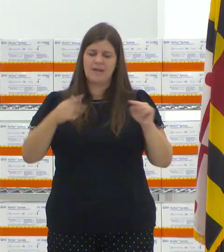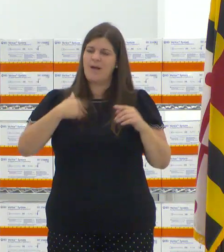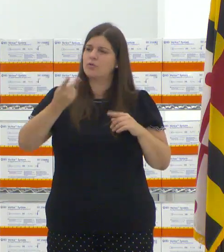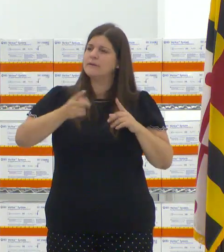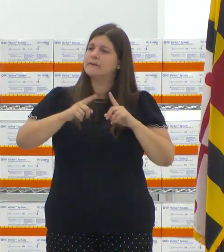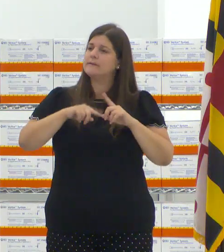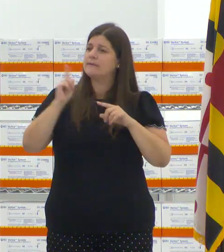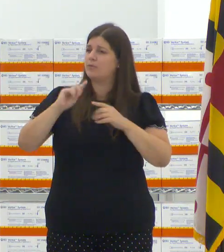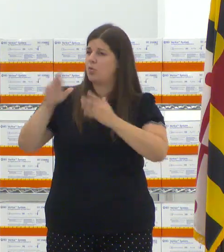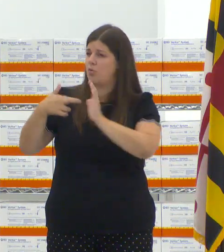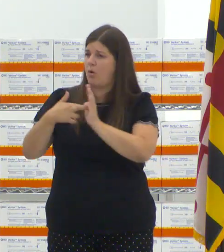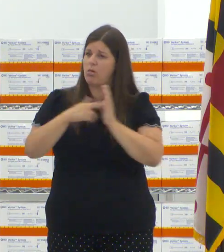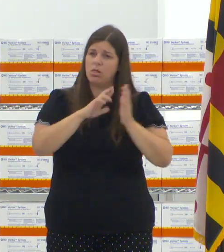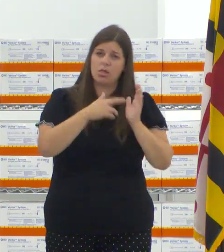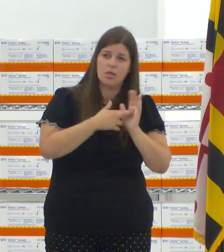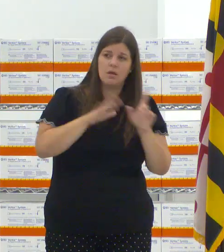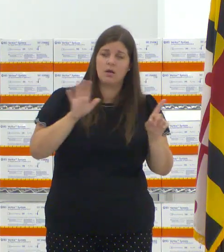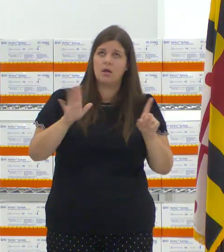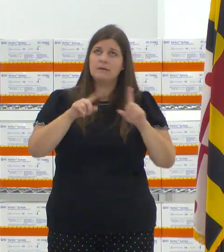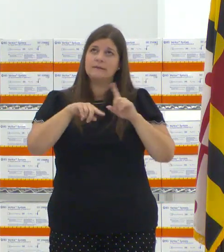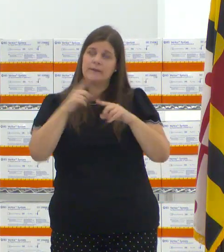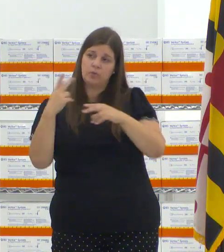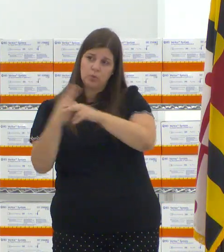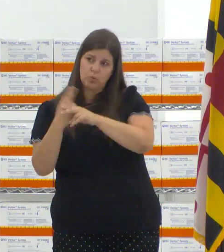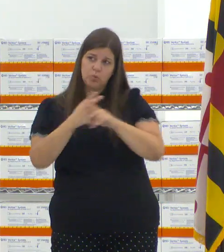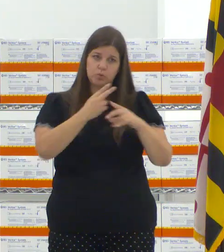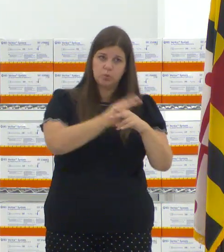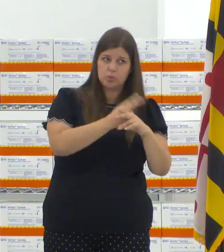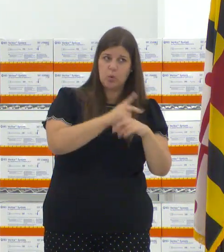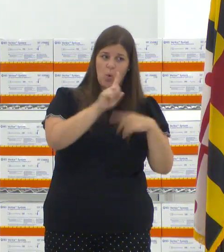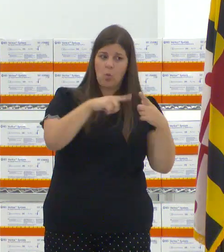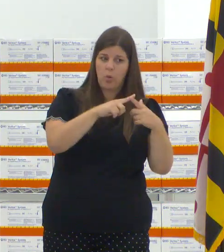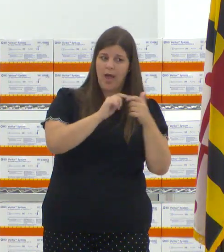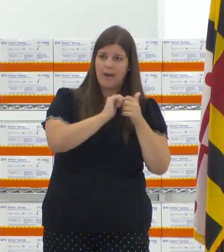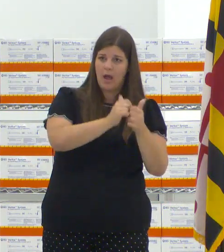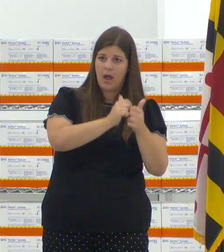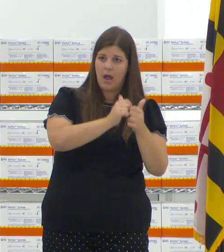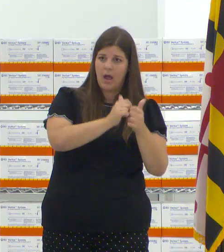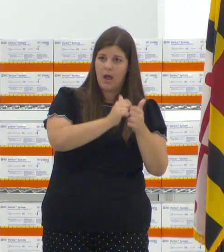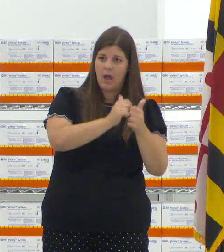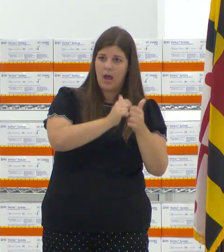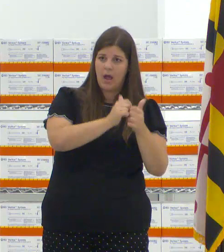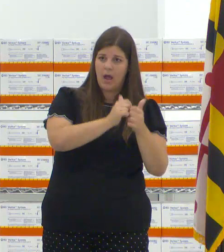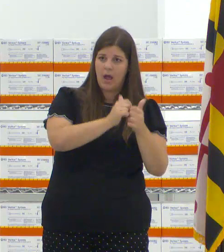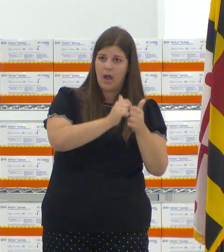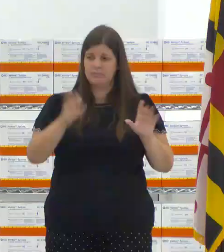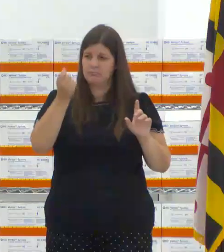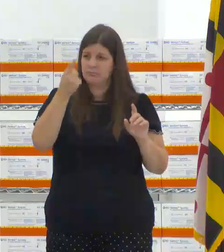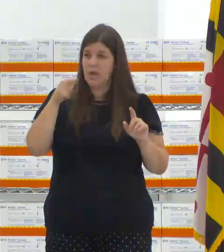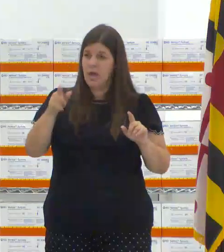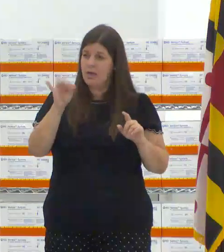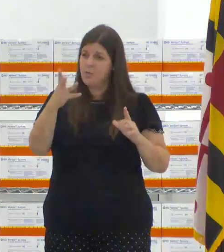The Veritol test, while still highly accurate, nation to just test highly sensitive when you look at what we need to do as a